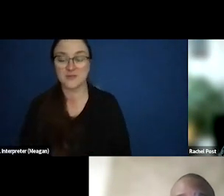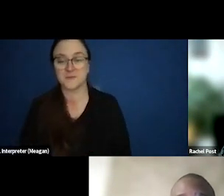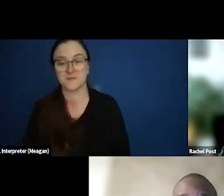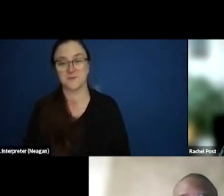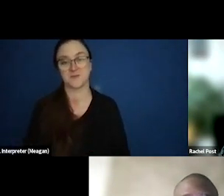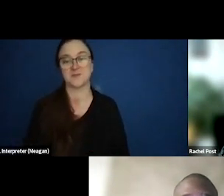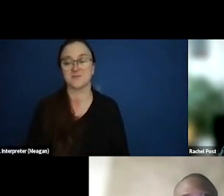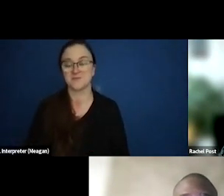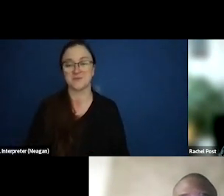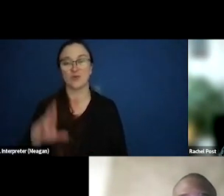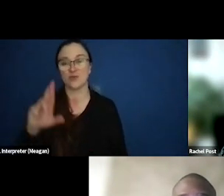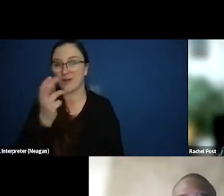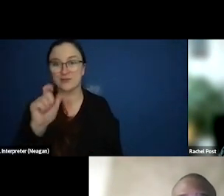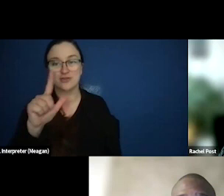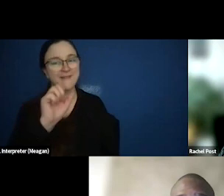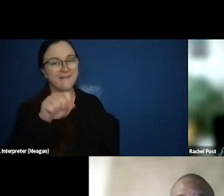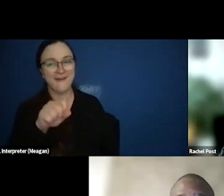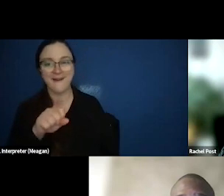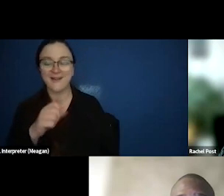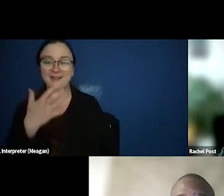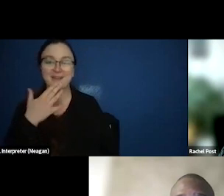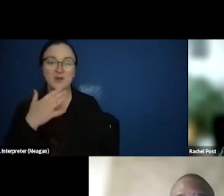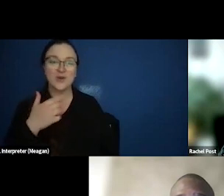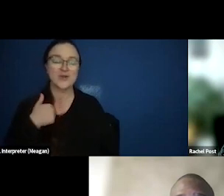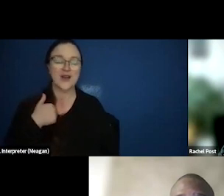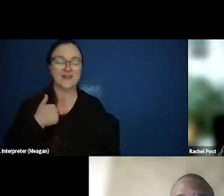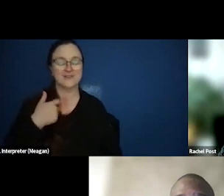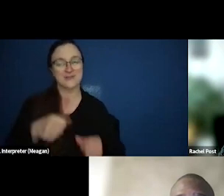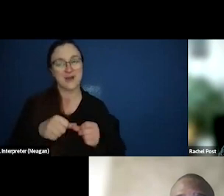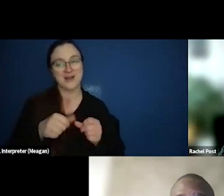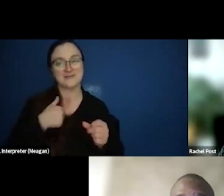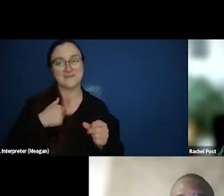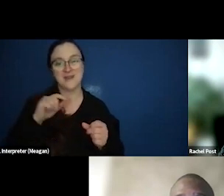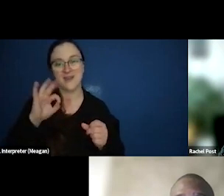Yeah, thank you so much. It reminds me of my early days when I was learning